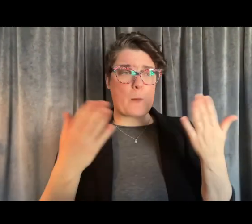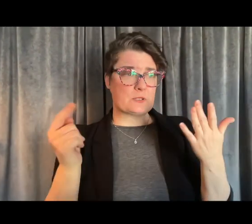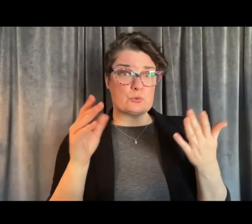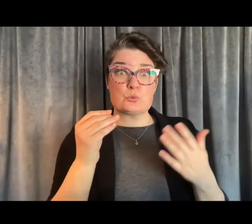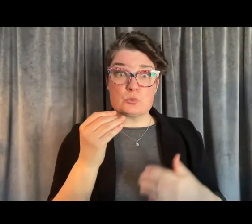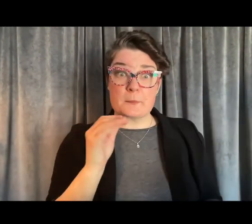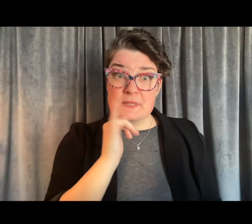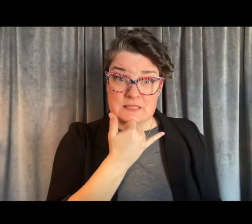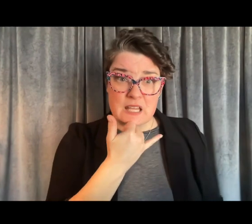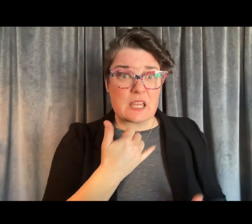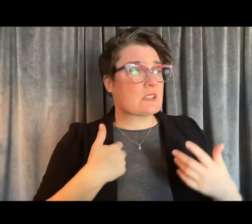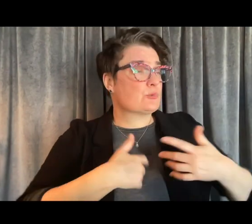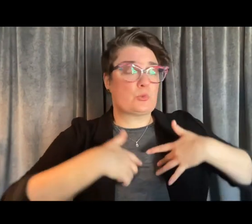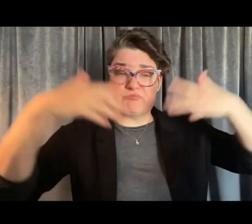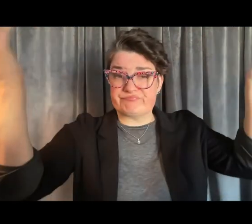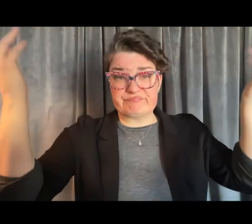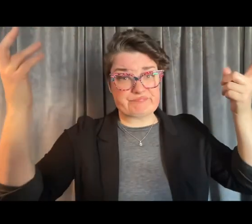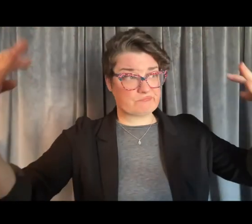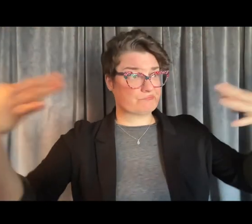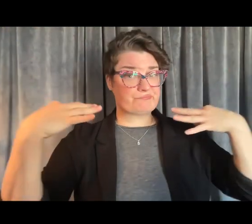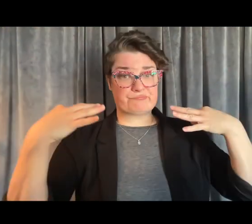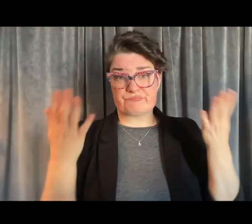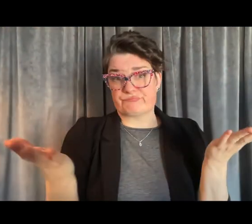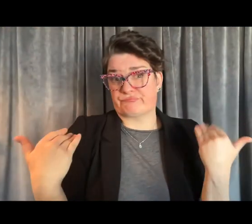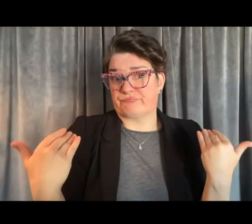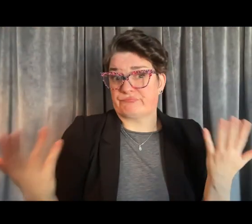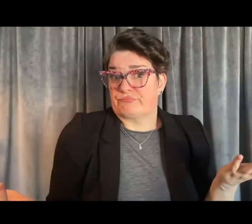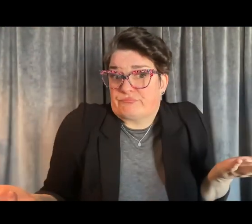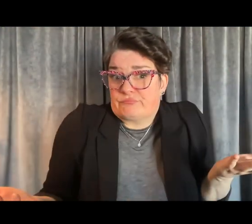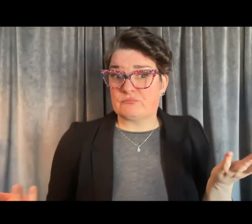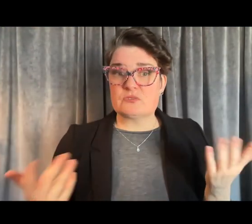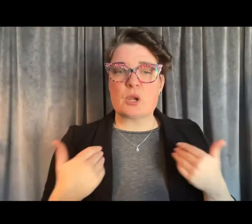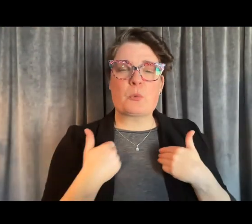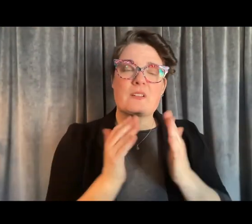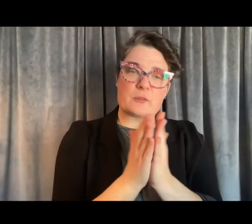So we're always learning and we have like a book group, we've been reading